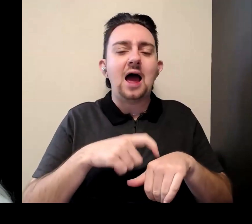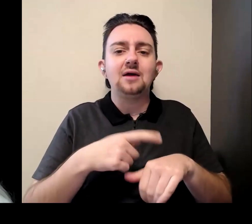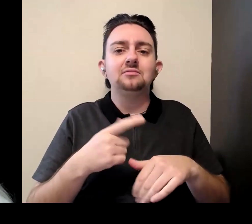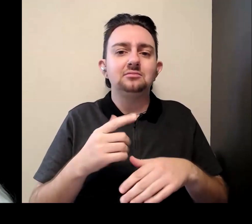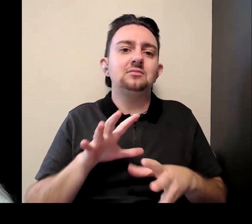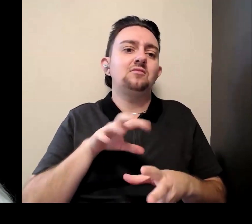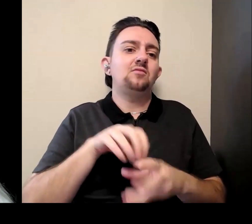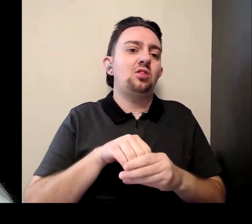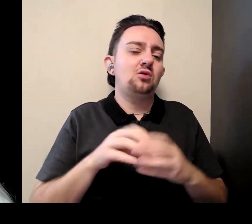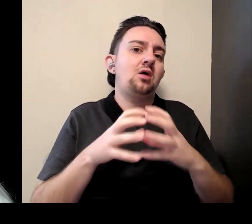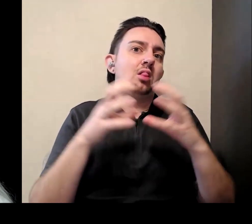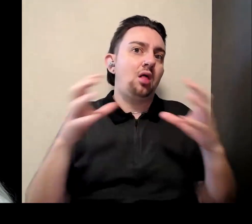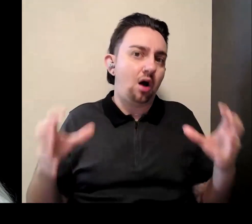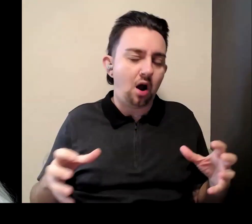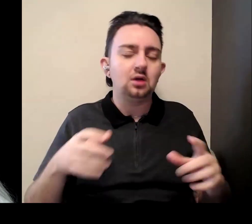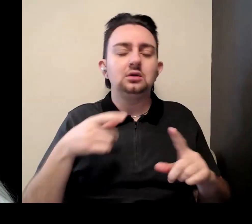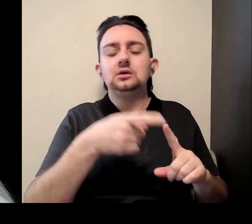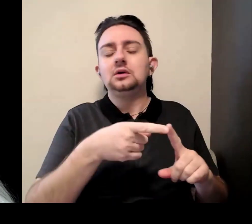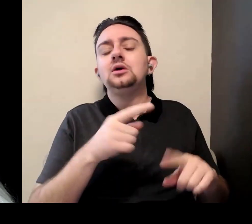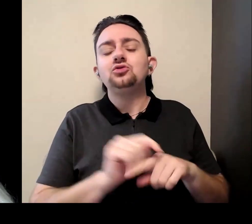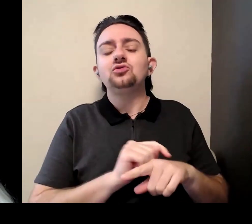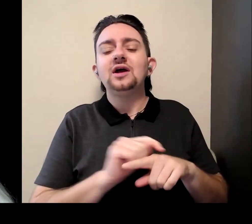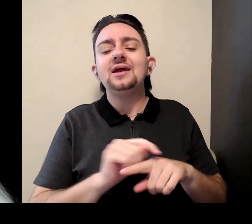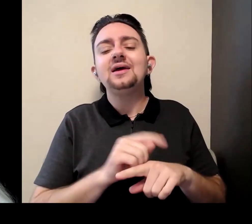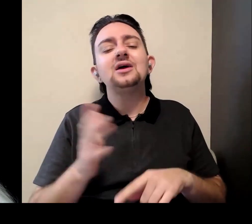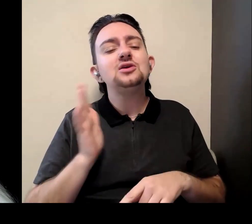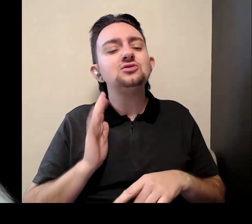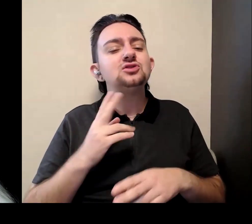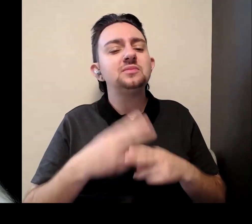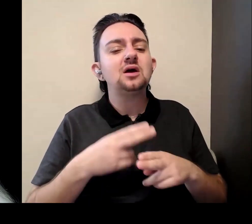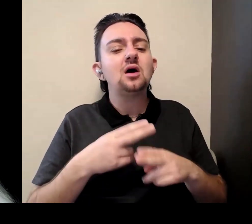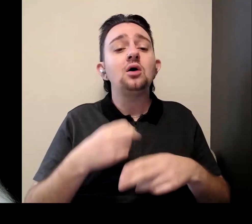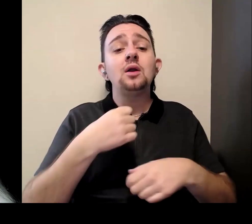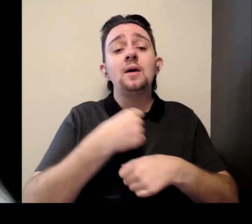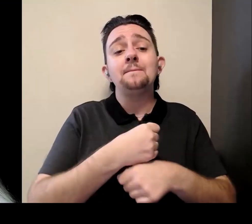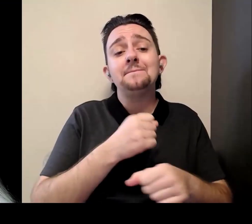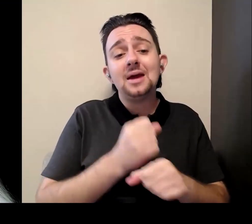Unfortunately, very unfortunately, the director and producer of that program died unexpectedly.